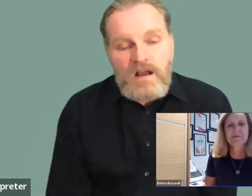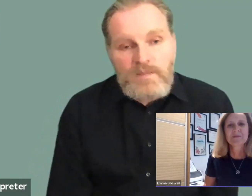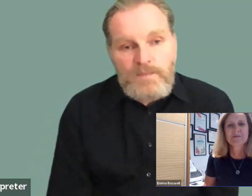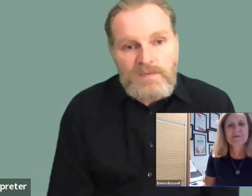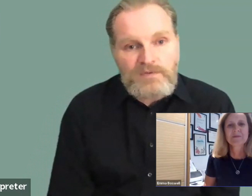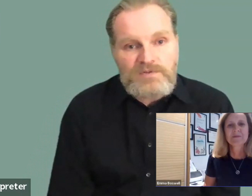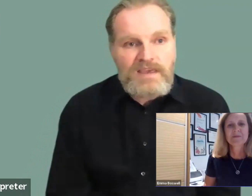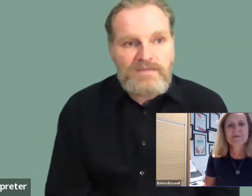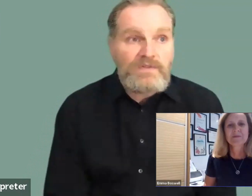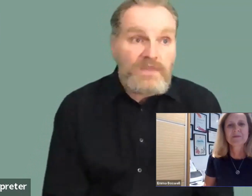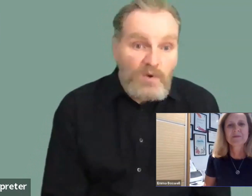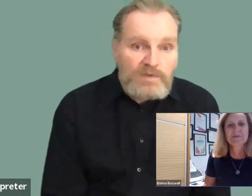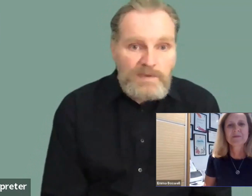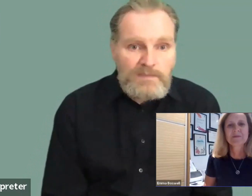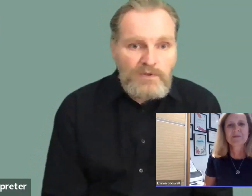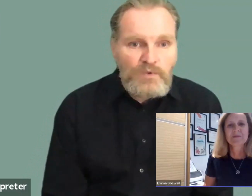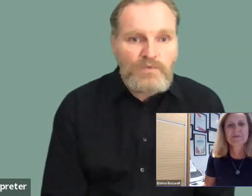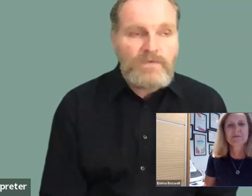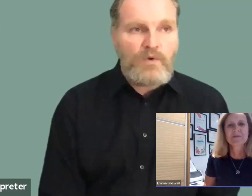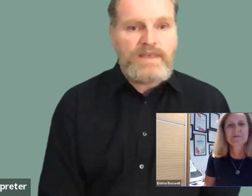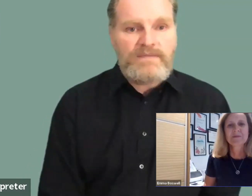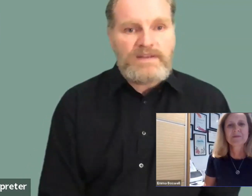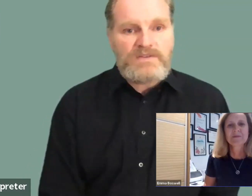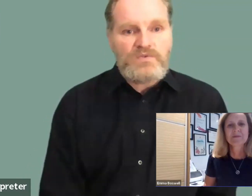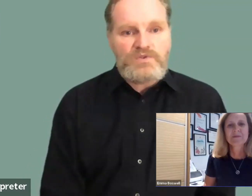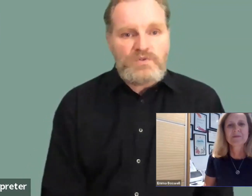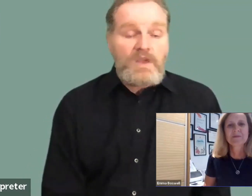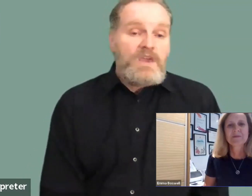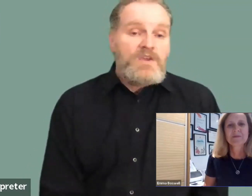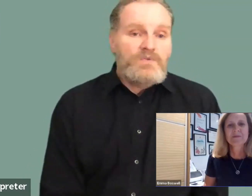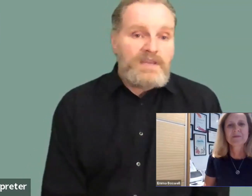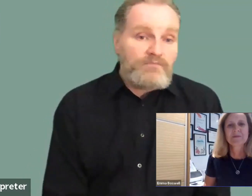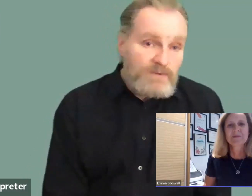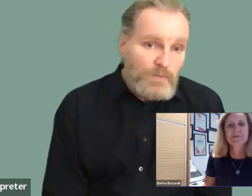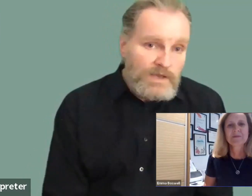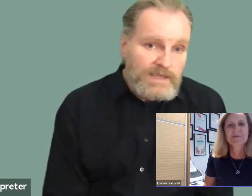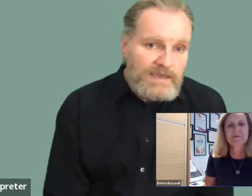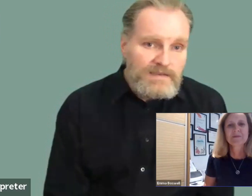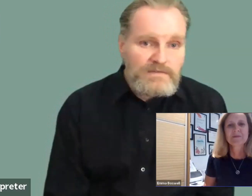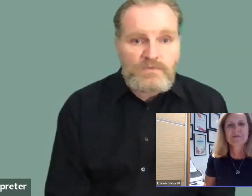younger people to hear the older people who have already advanced on to using red and white canes,